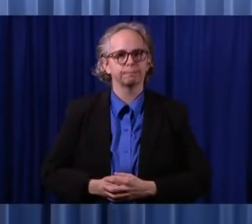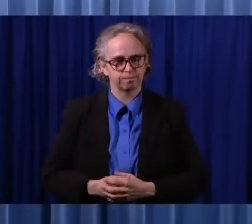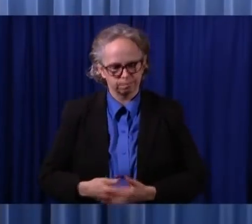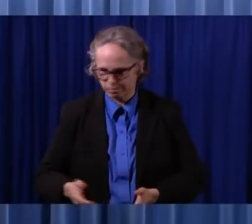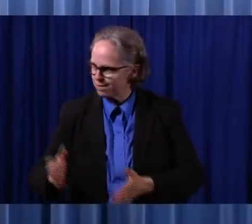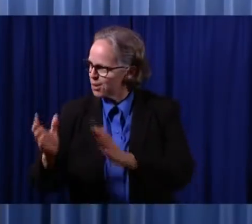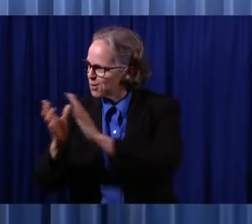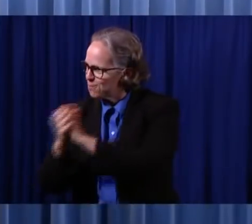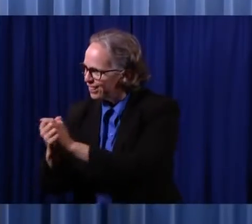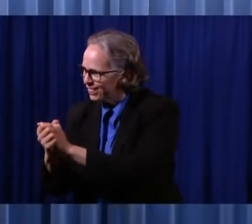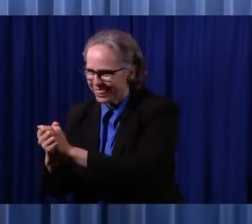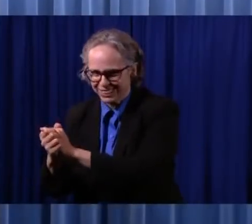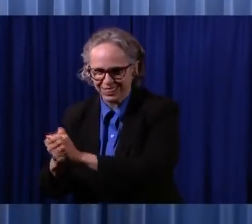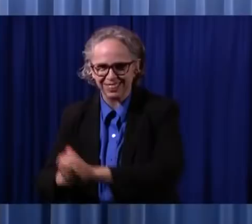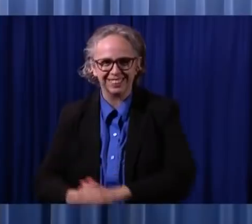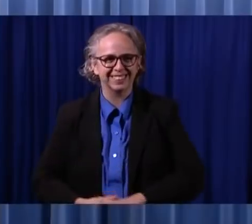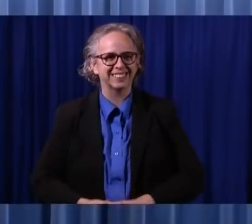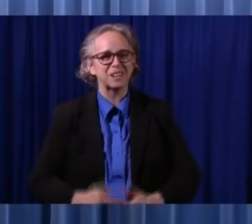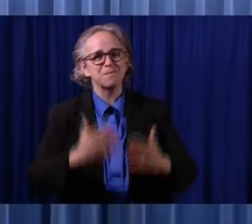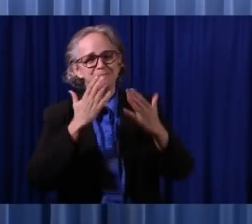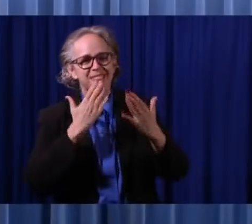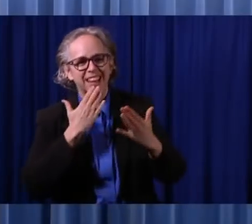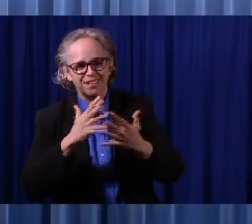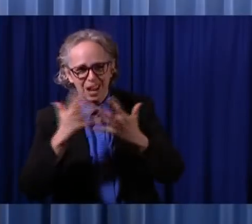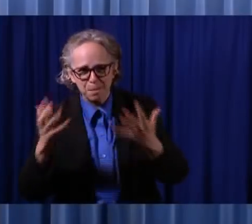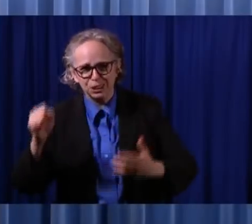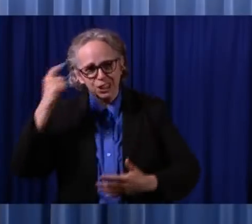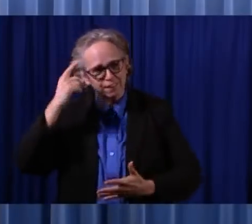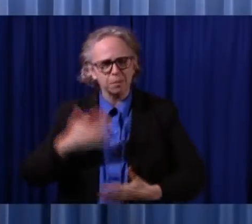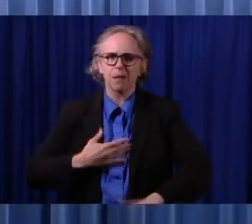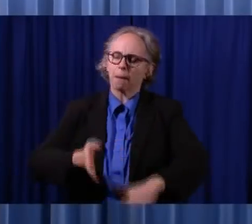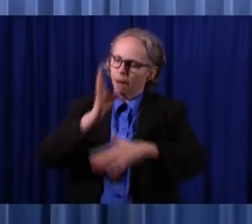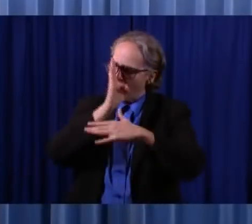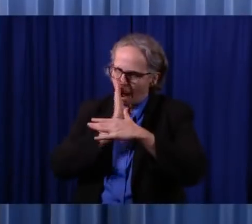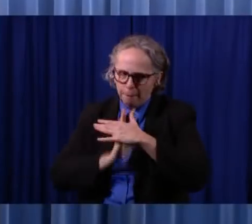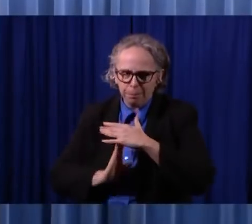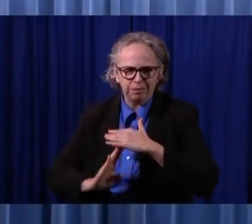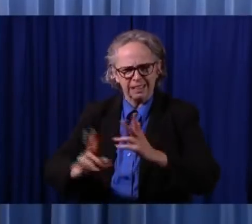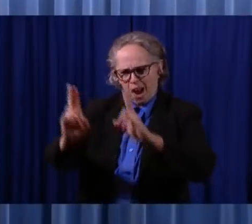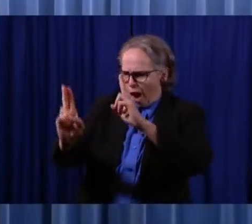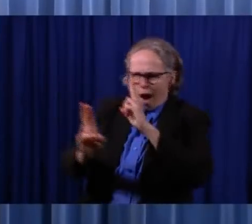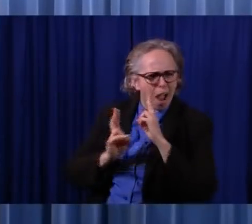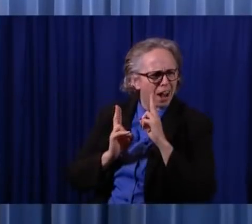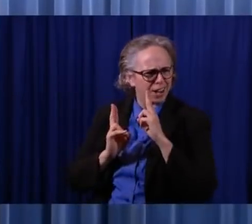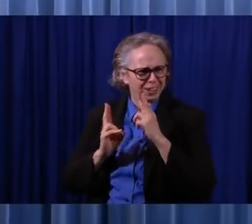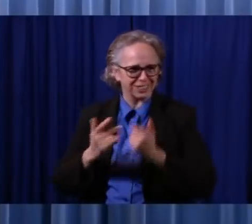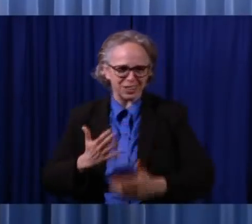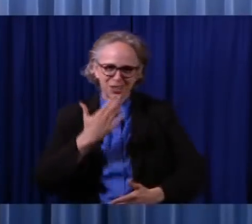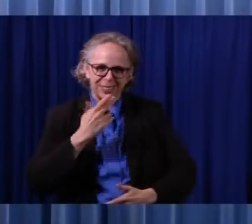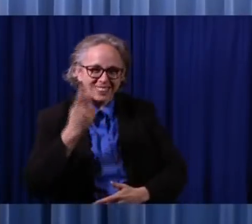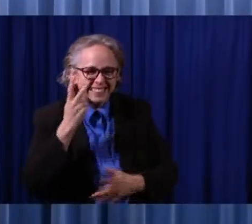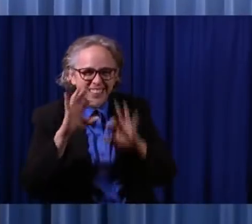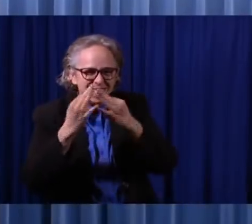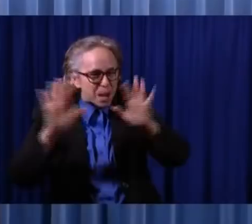AND UNDERSTANDING, AND THIS I SHALL DO AS I SHALL ANSWER ON TO GOD.